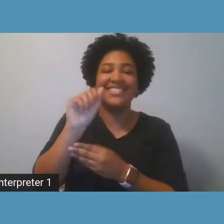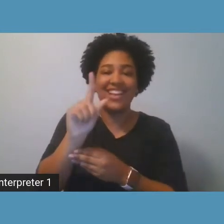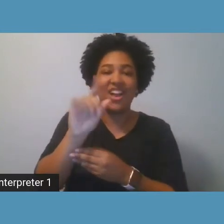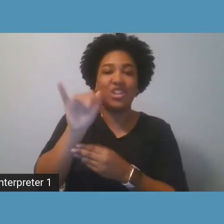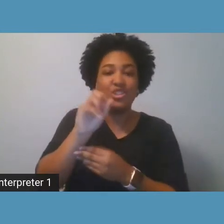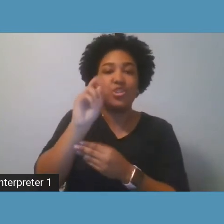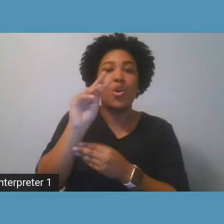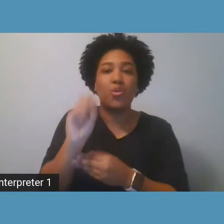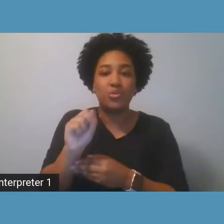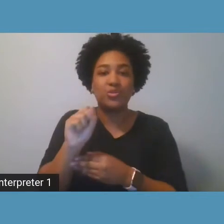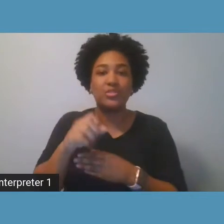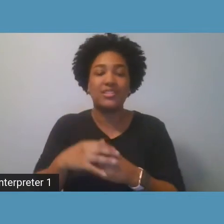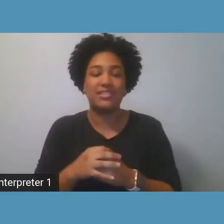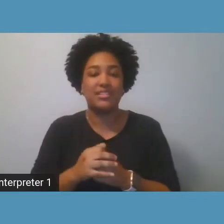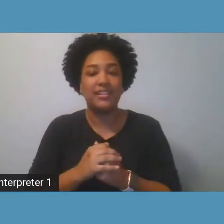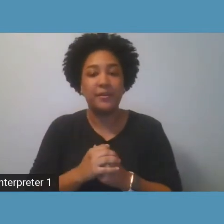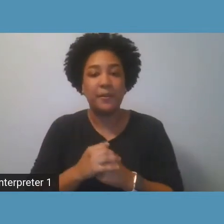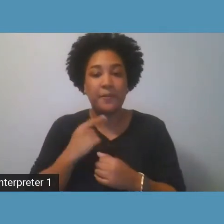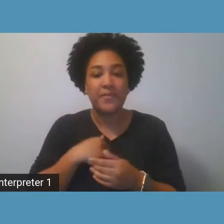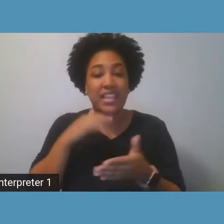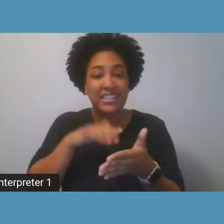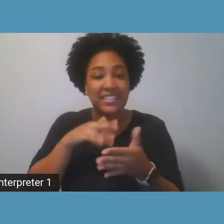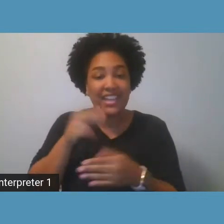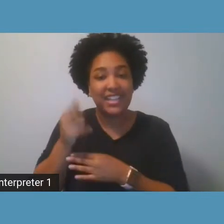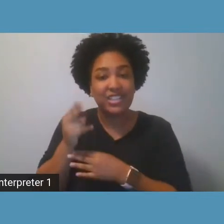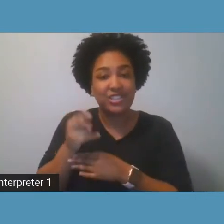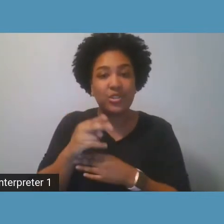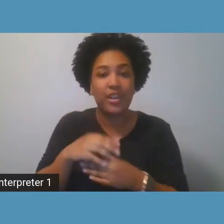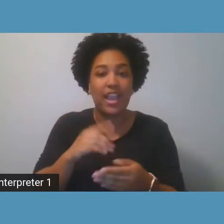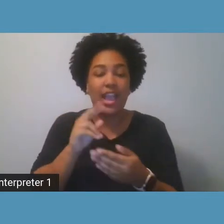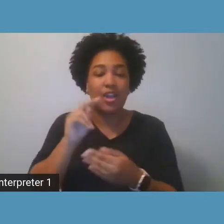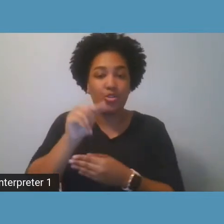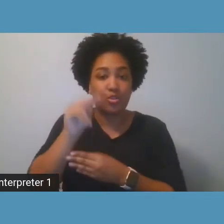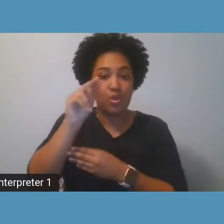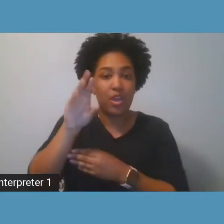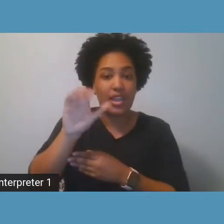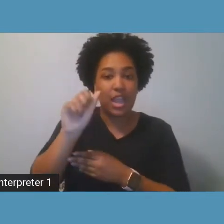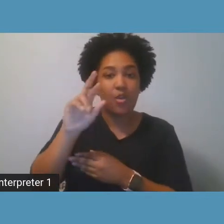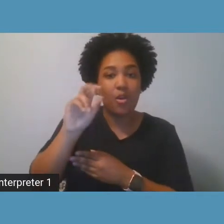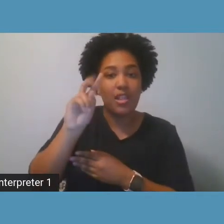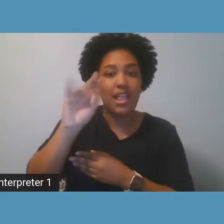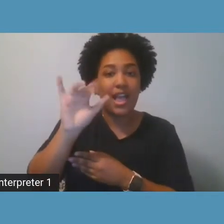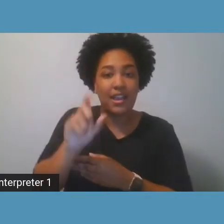at University of North Carolina at Greensborough coming to live from my living room in Durham North